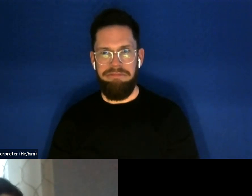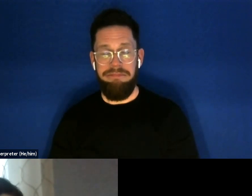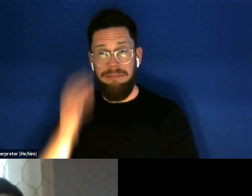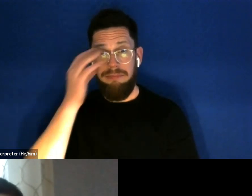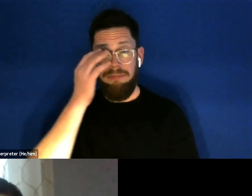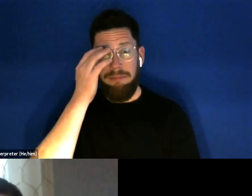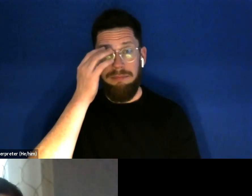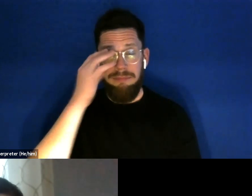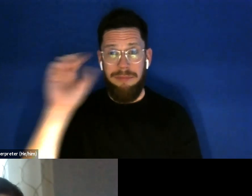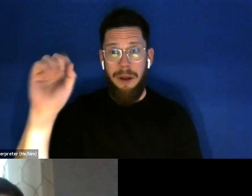Ethan Dolleman: Alright, well, thank you very much.